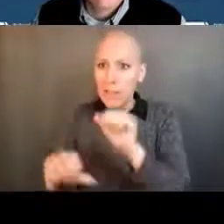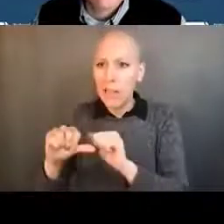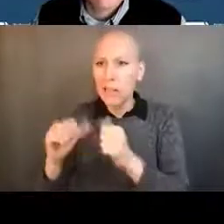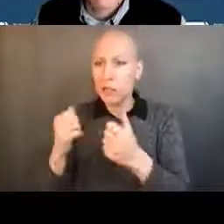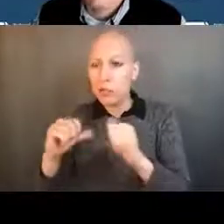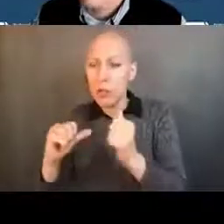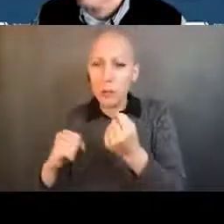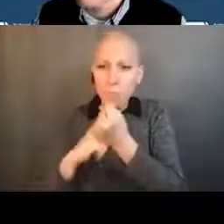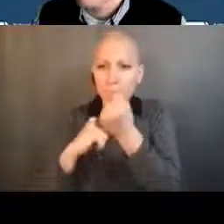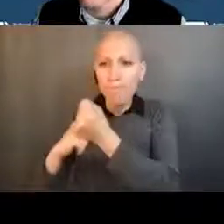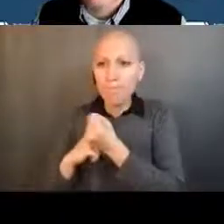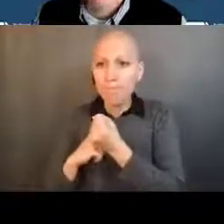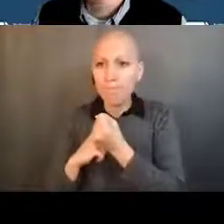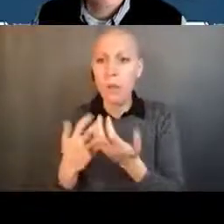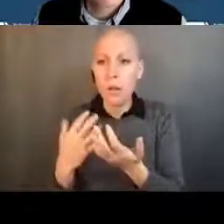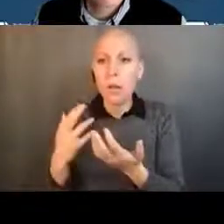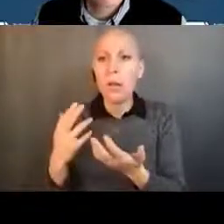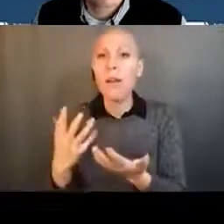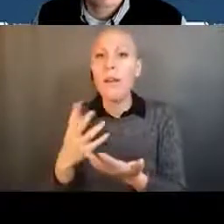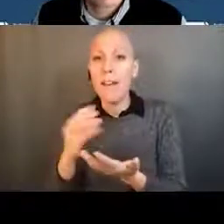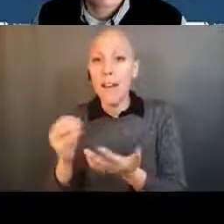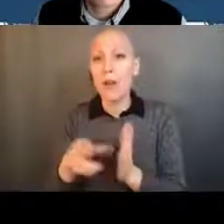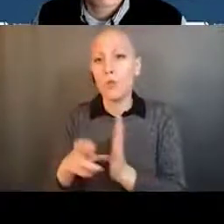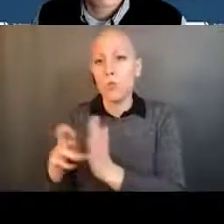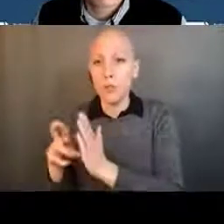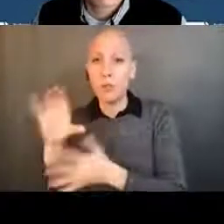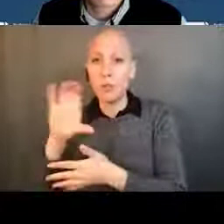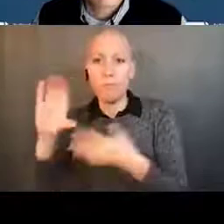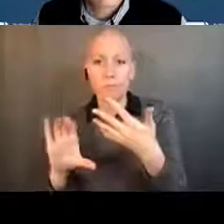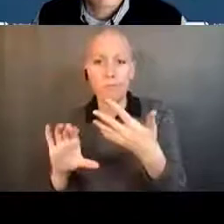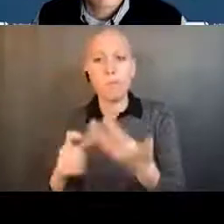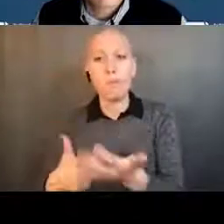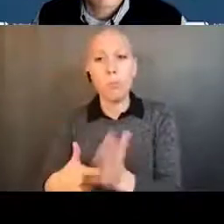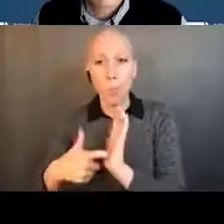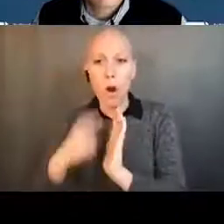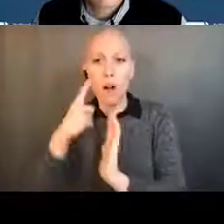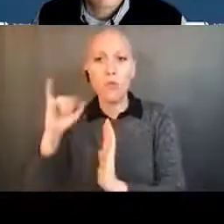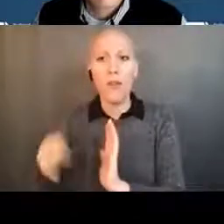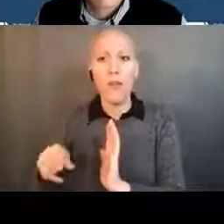associated with those applications. There's generally only a single receipt date for that